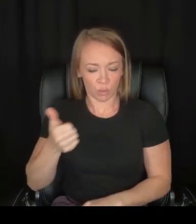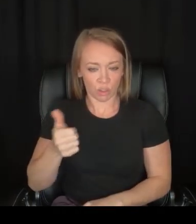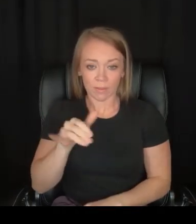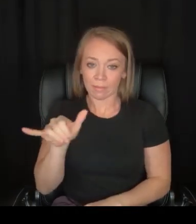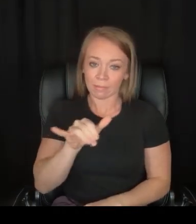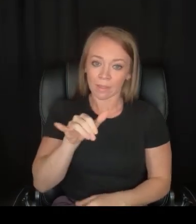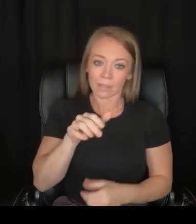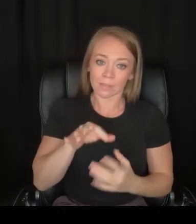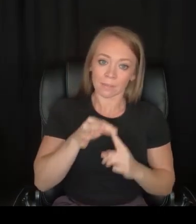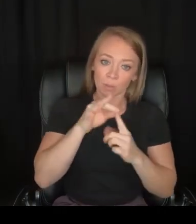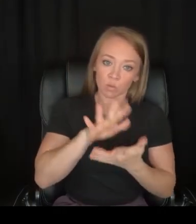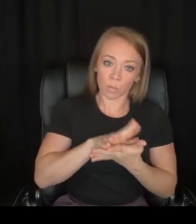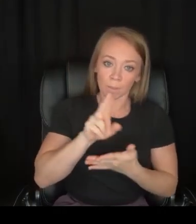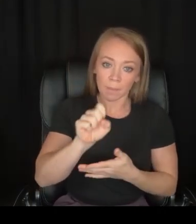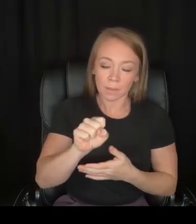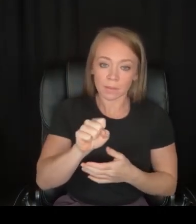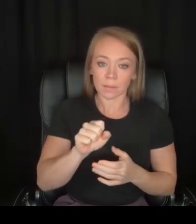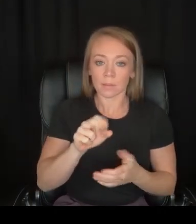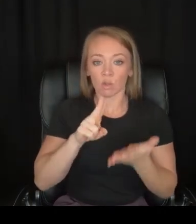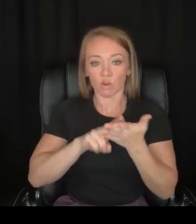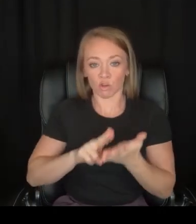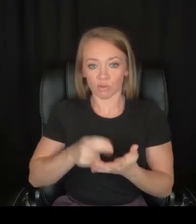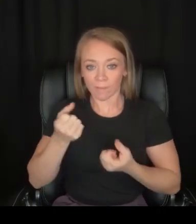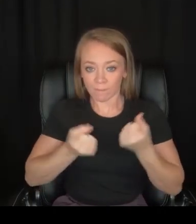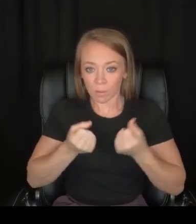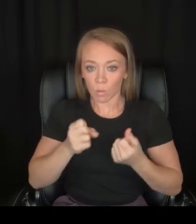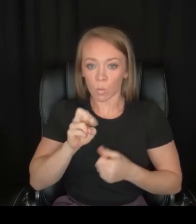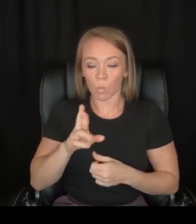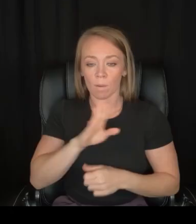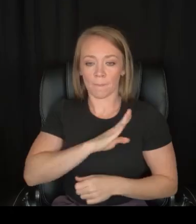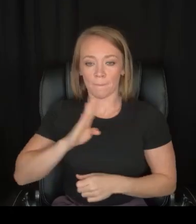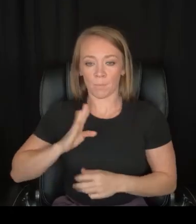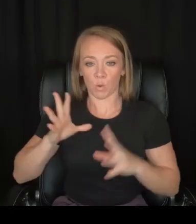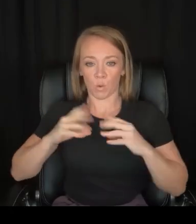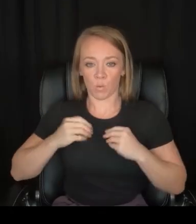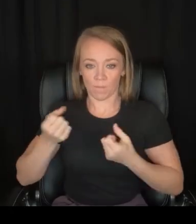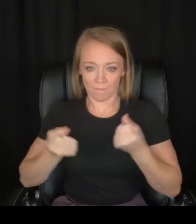as a special school bus, contracted vehicle or even a board owned vehicle.